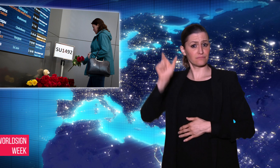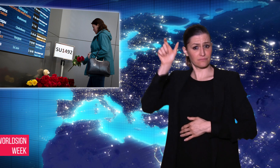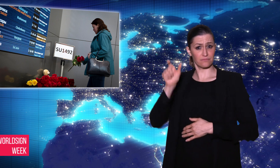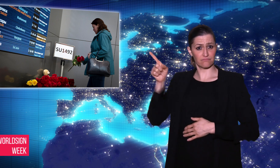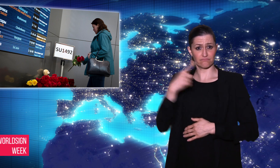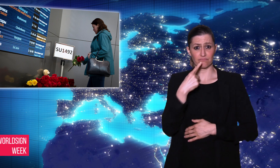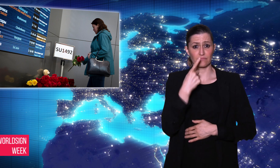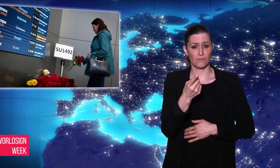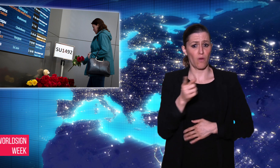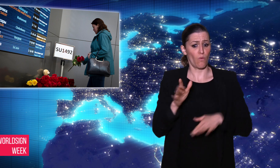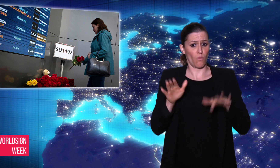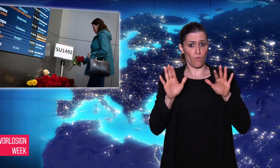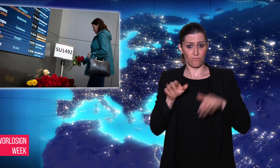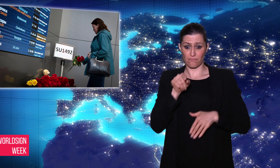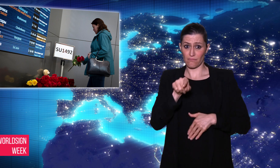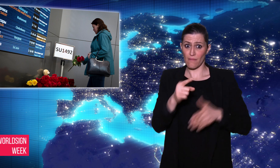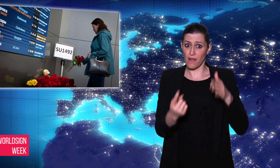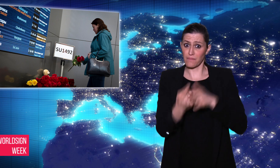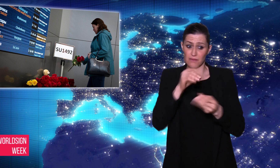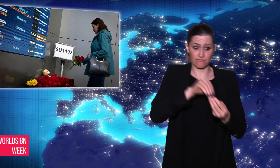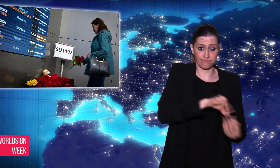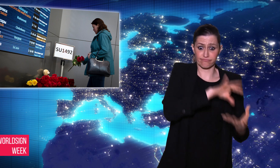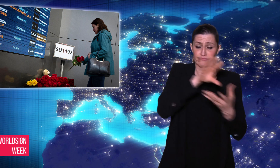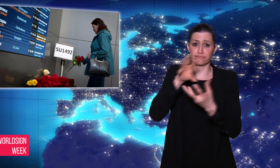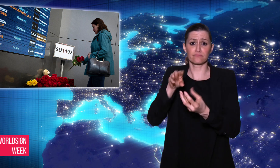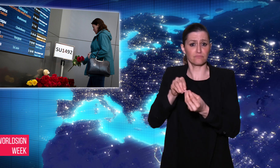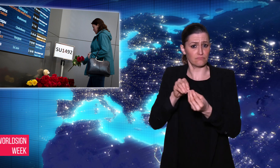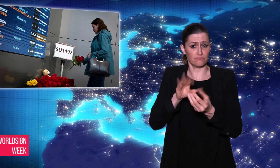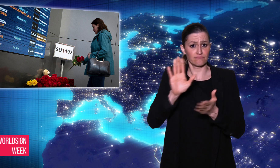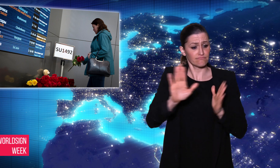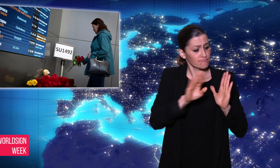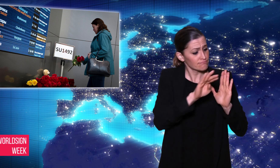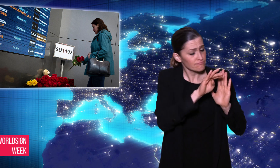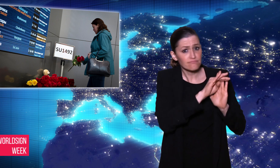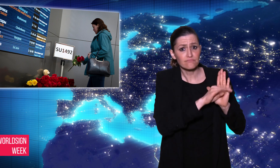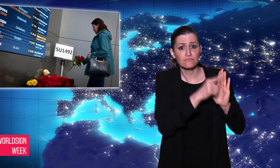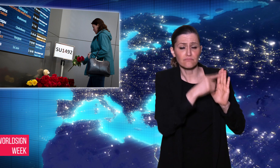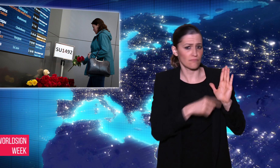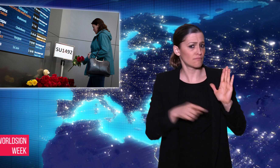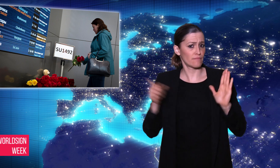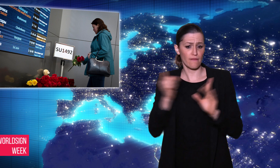the emergency landing.